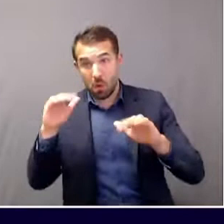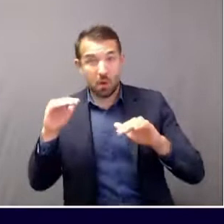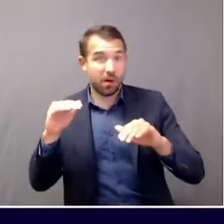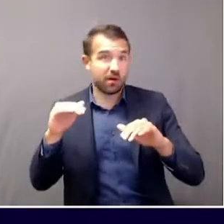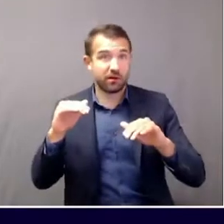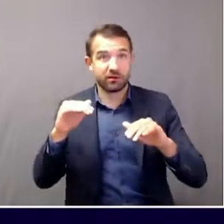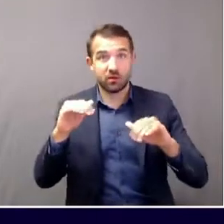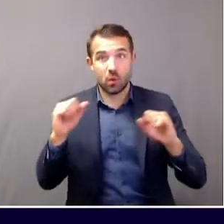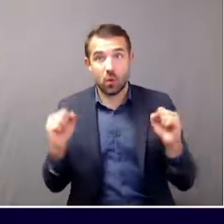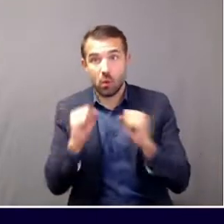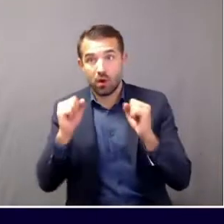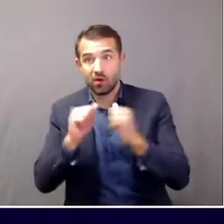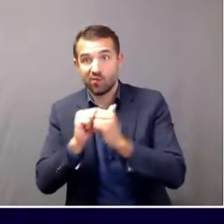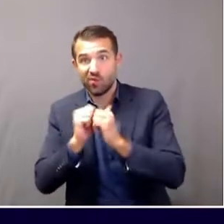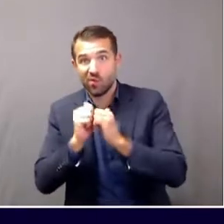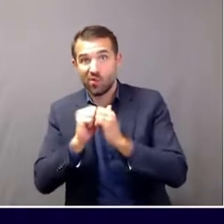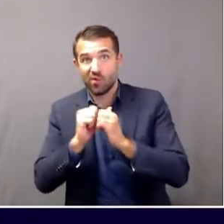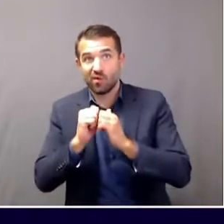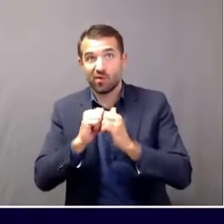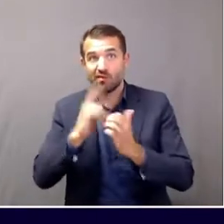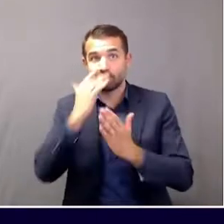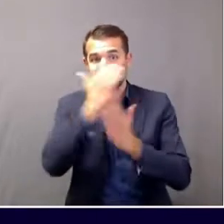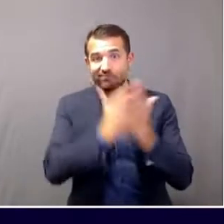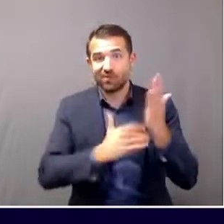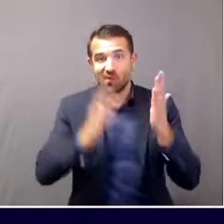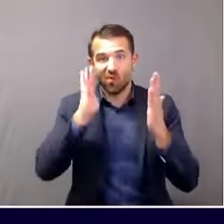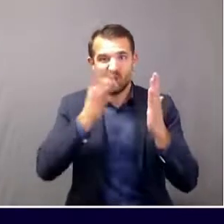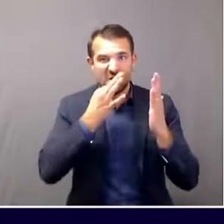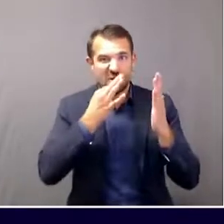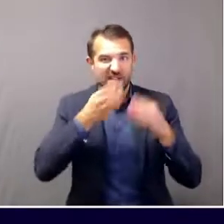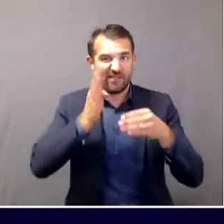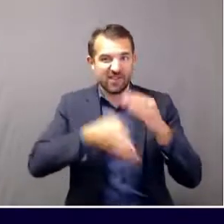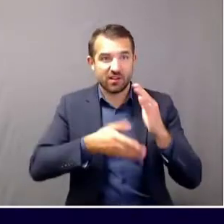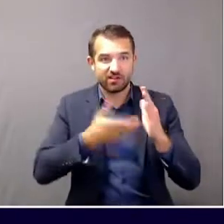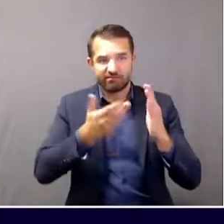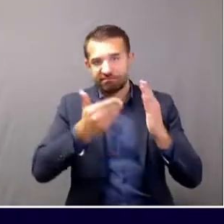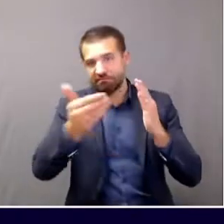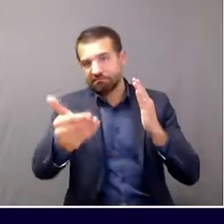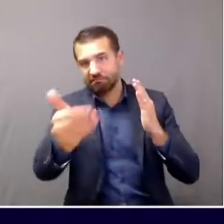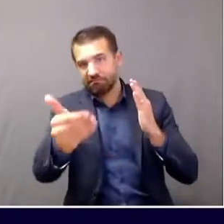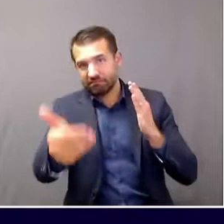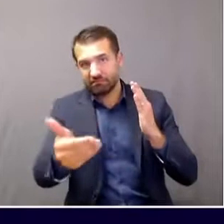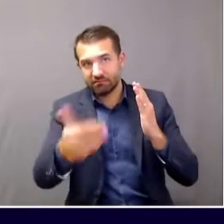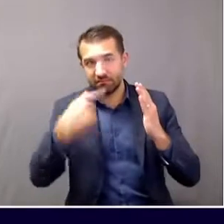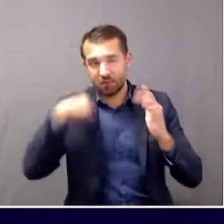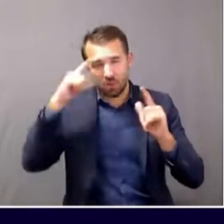recognizing that the you know is not an ideal